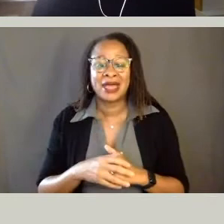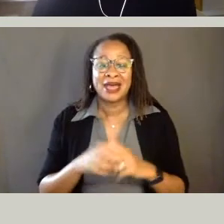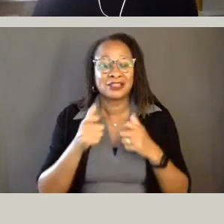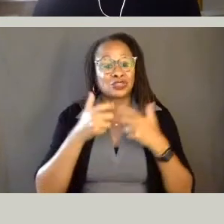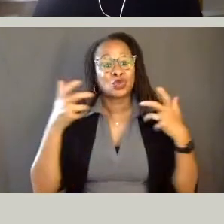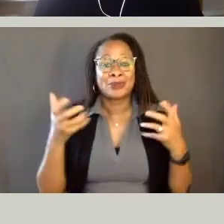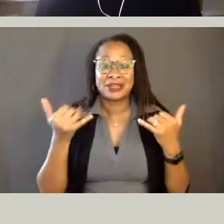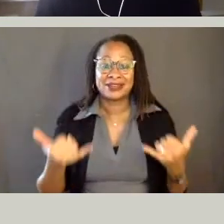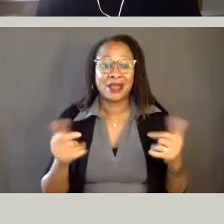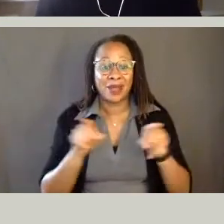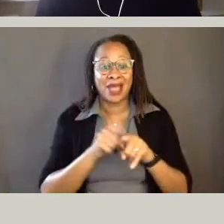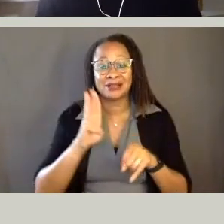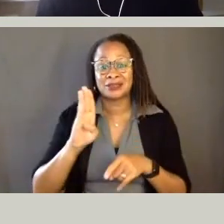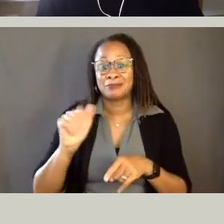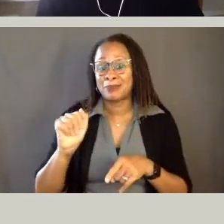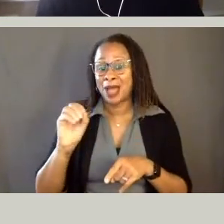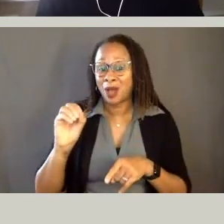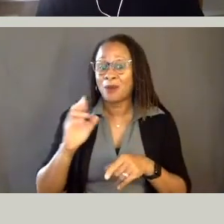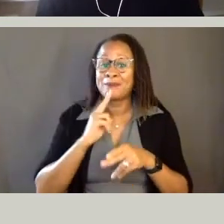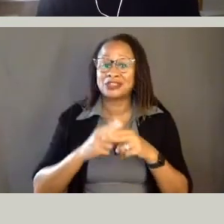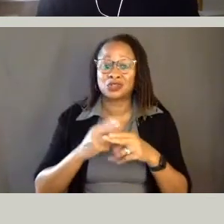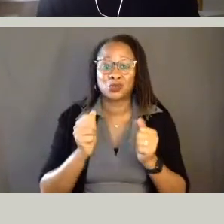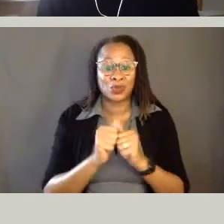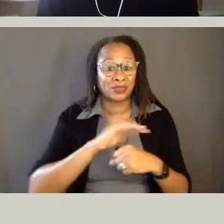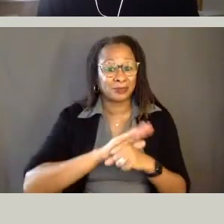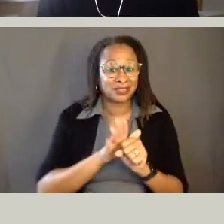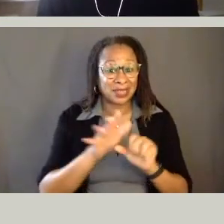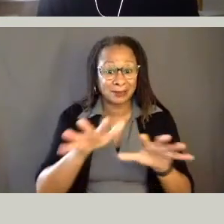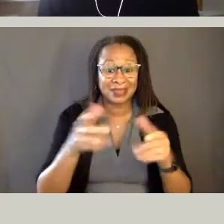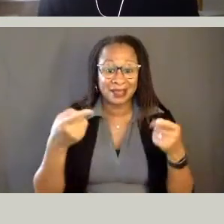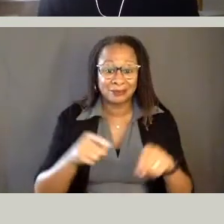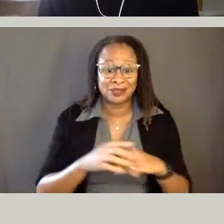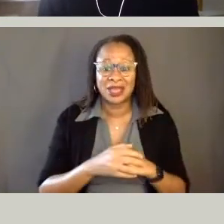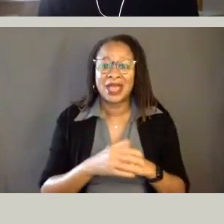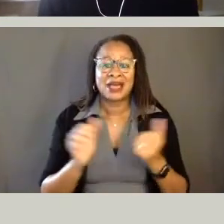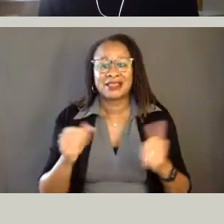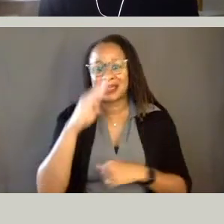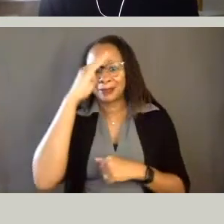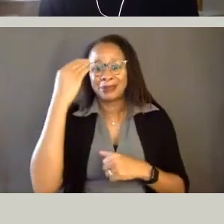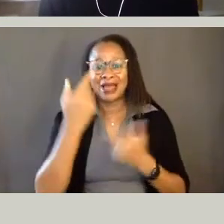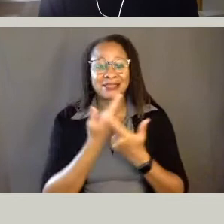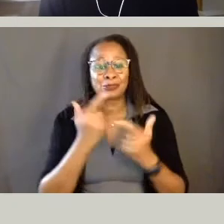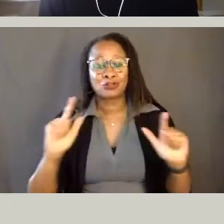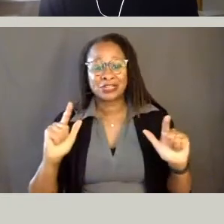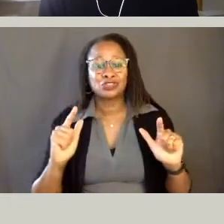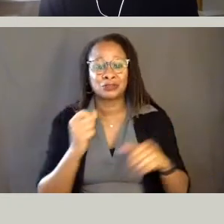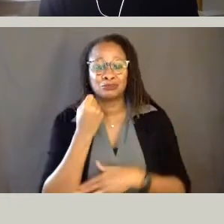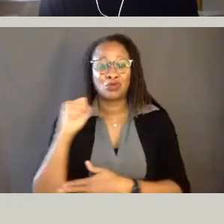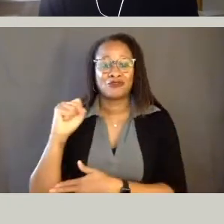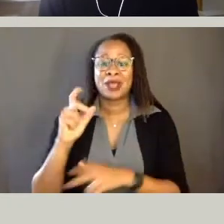due to the, you know, the sort of pandemic. And also like I think the Black Liberation Movement, people are realizing that,